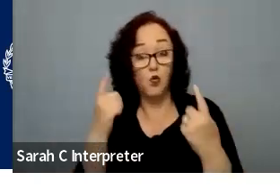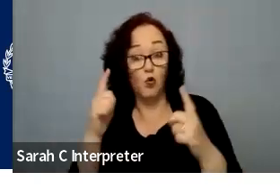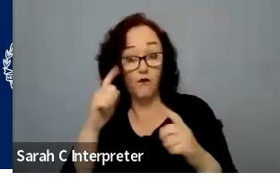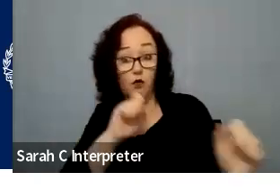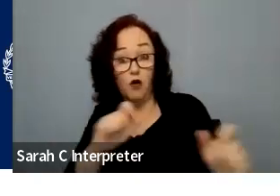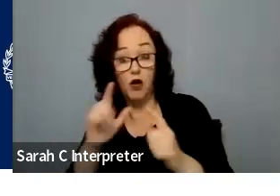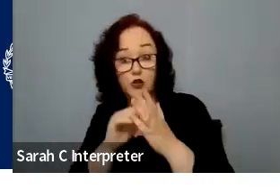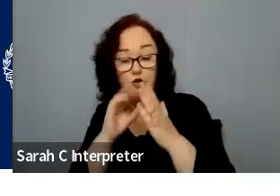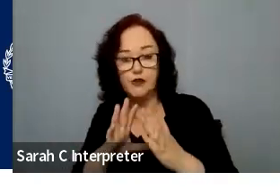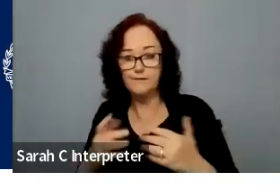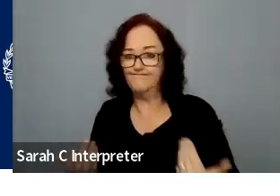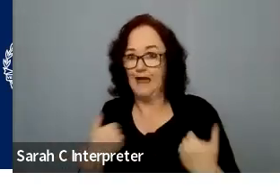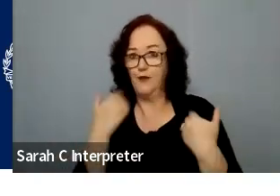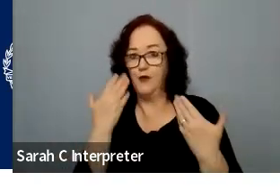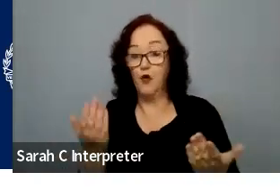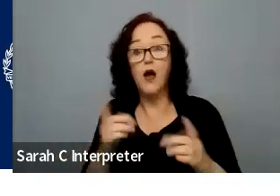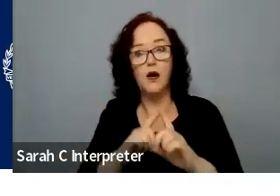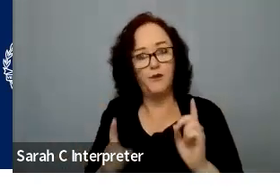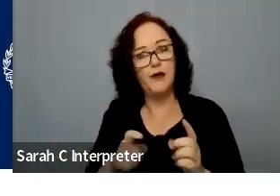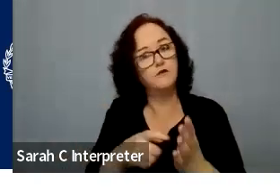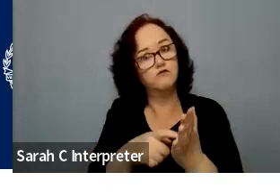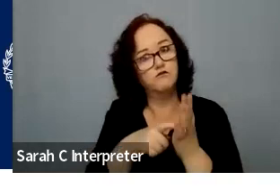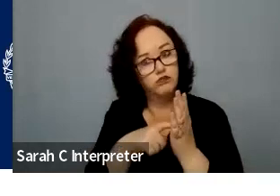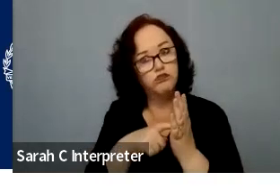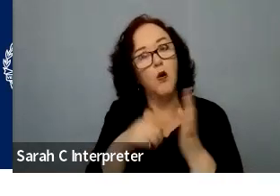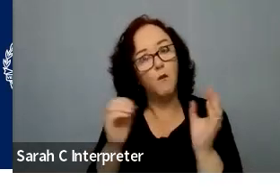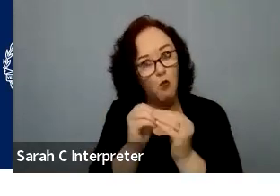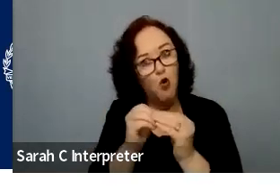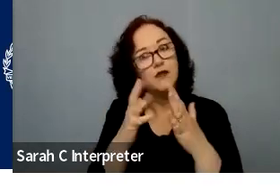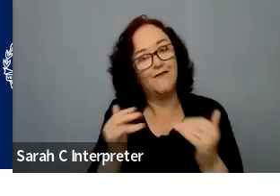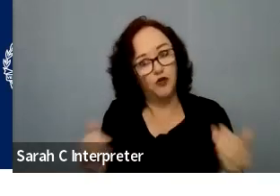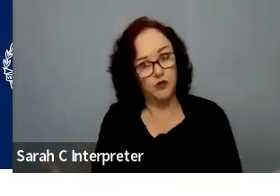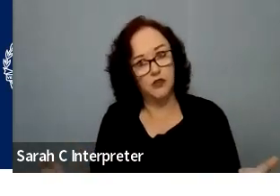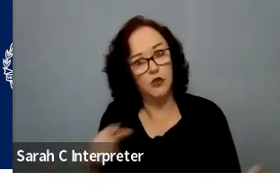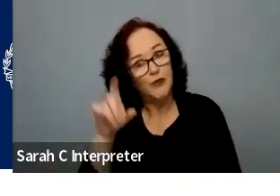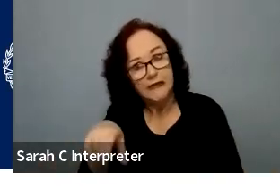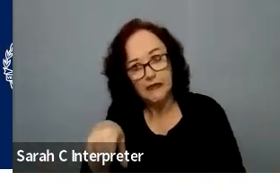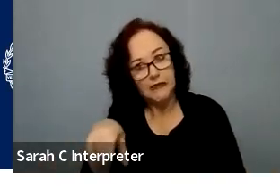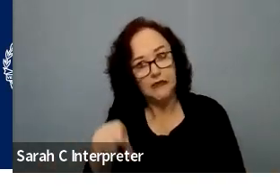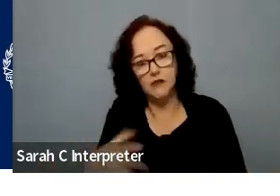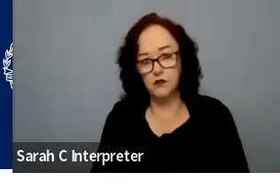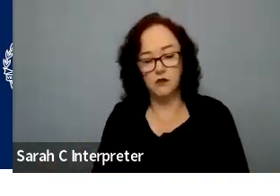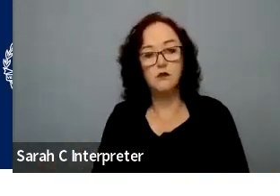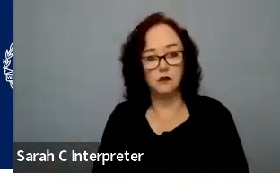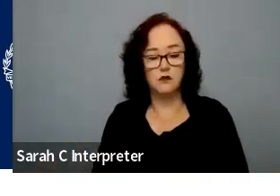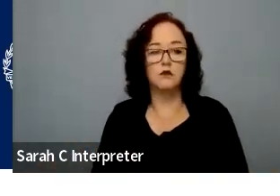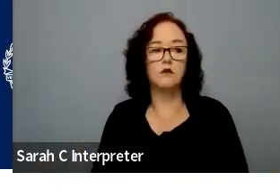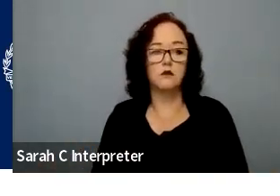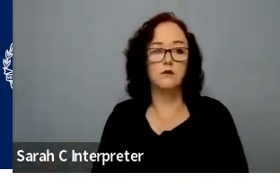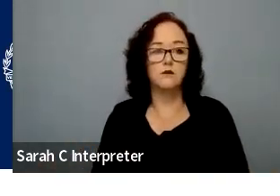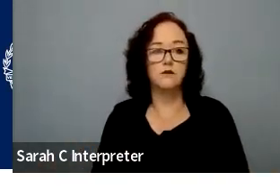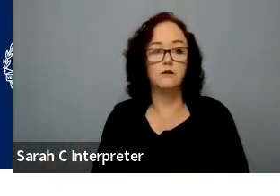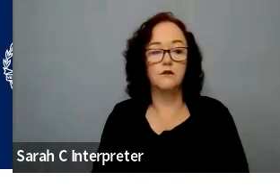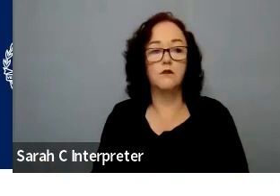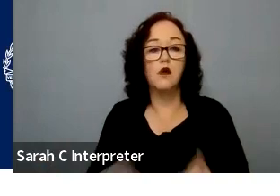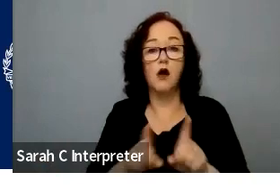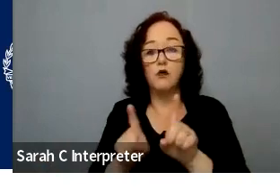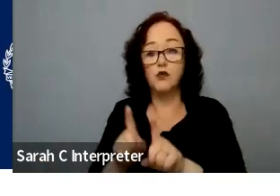diversity you know next time around, in all arenas we need diversity, we also made faculty buy-in and